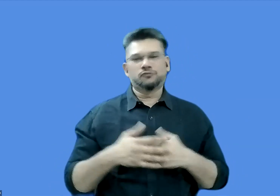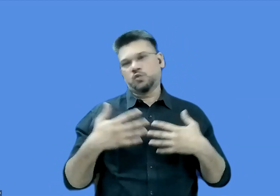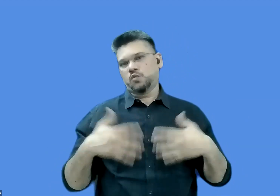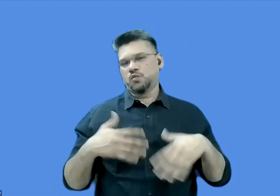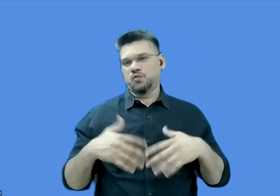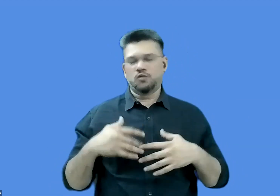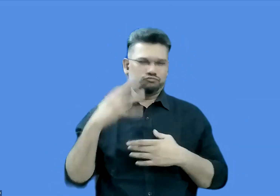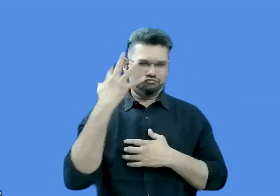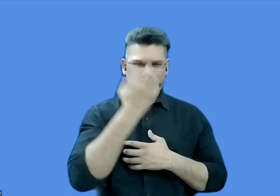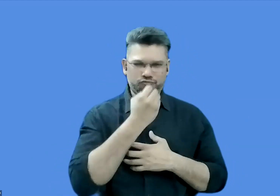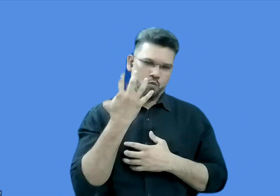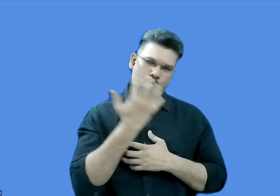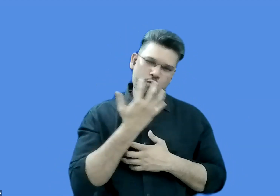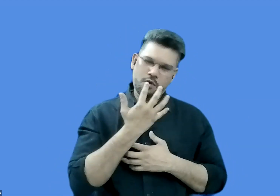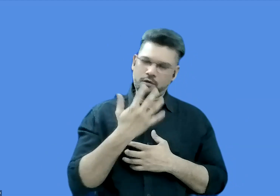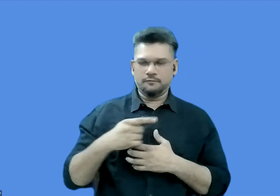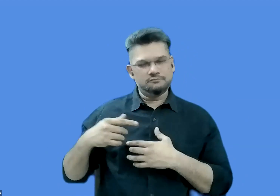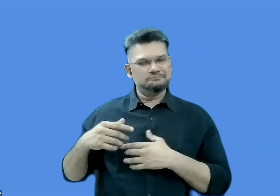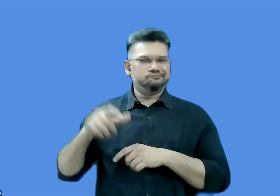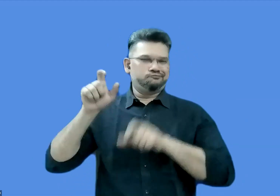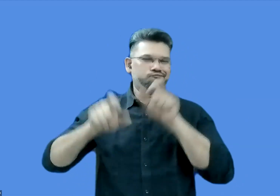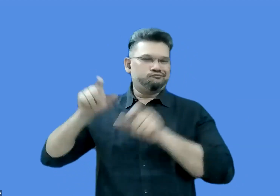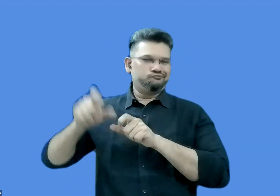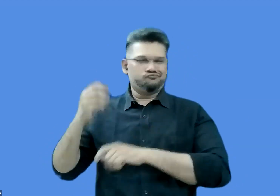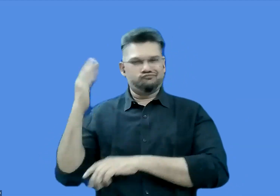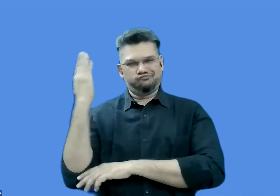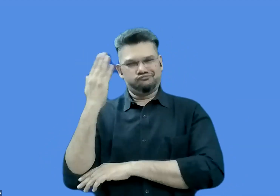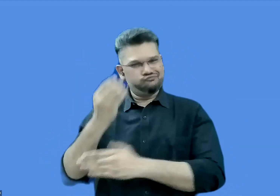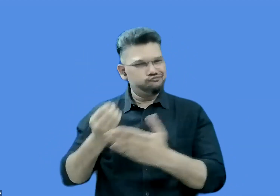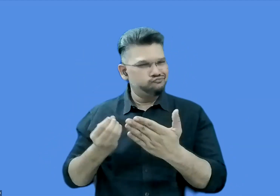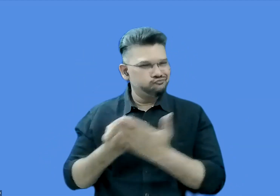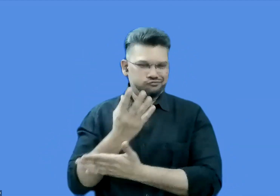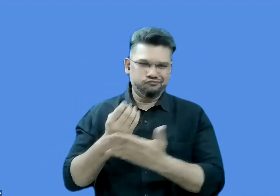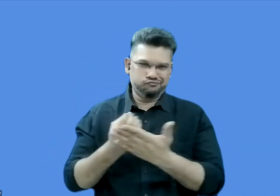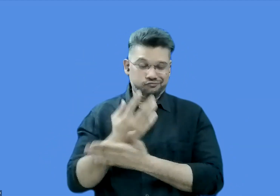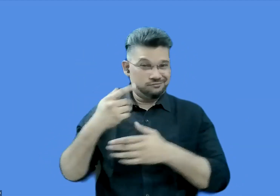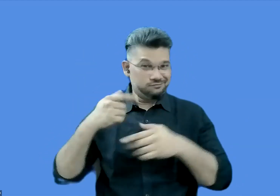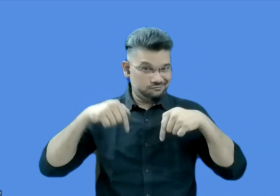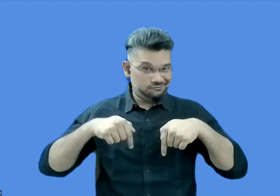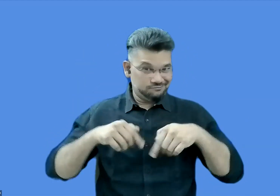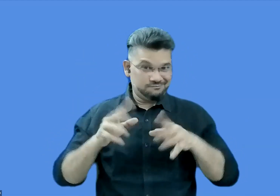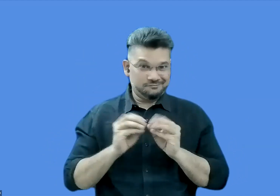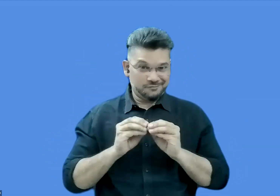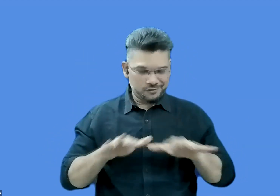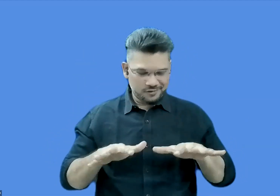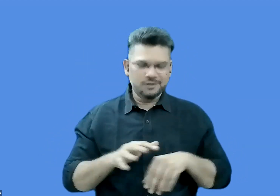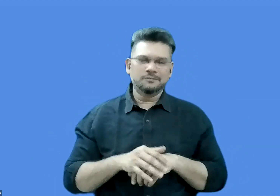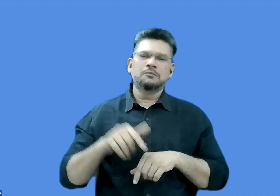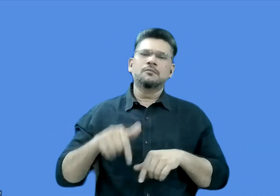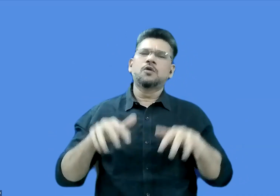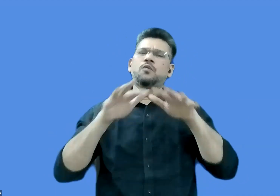questions, ideas. We have, of course, incredible speaker